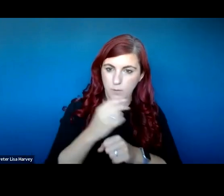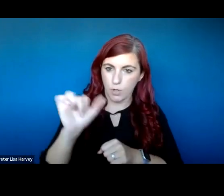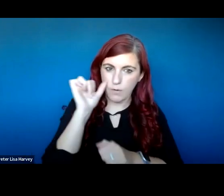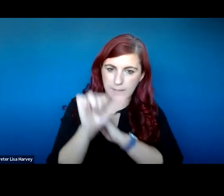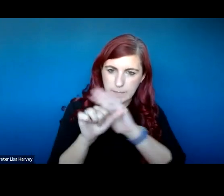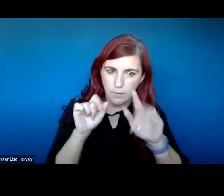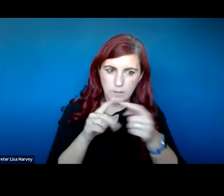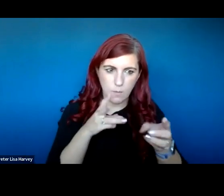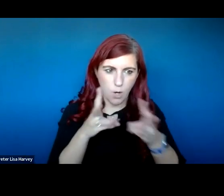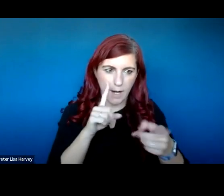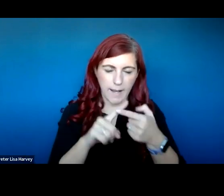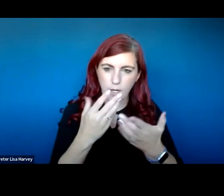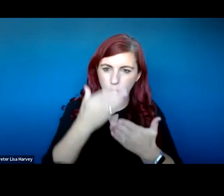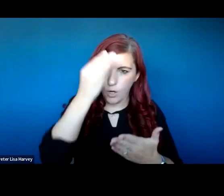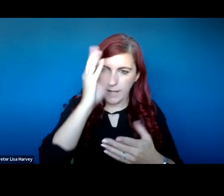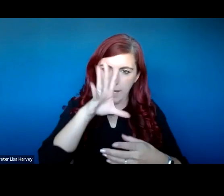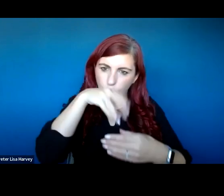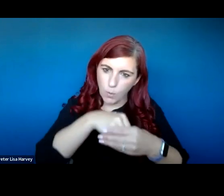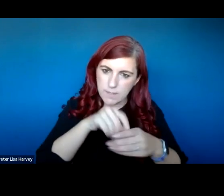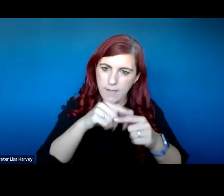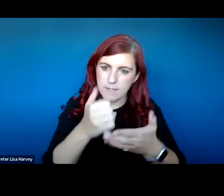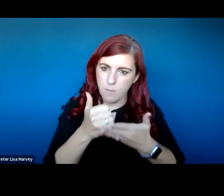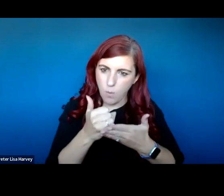learning in an inclusive and supported environment.